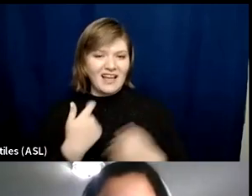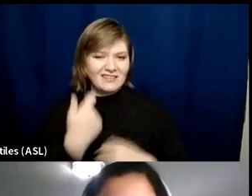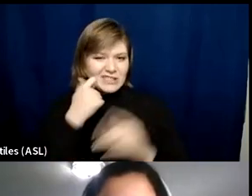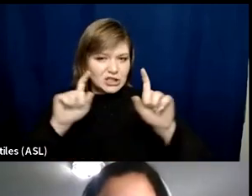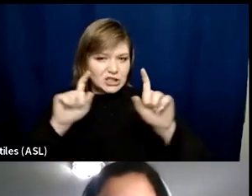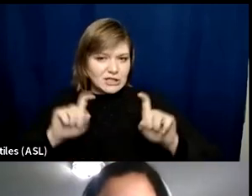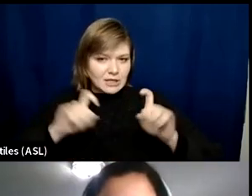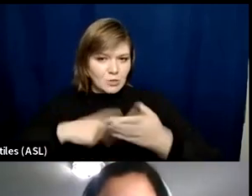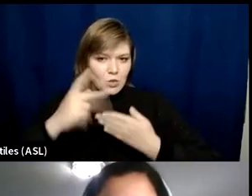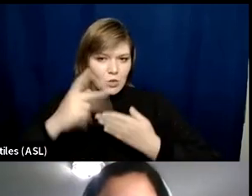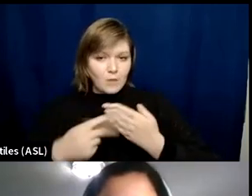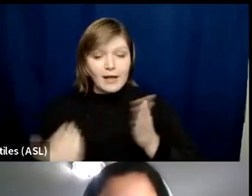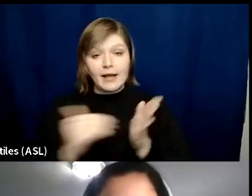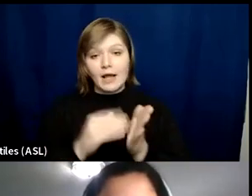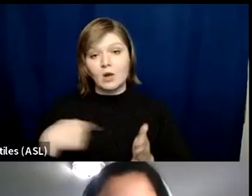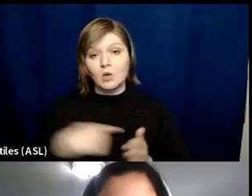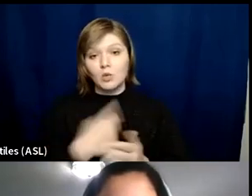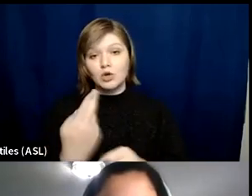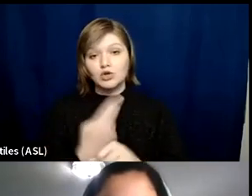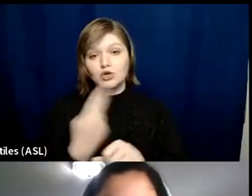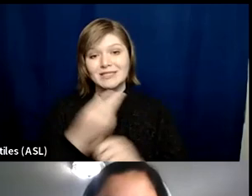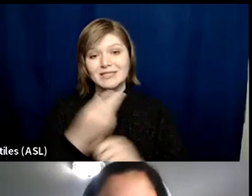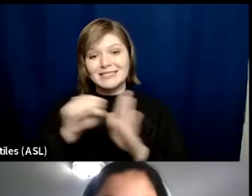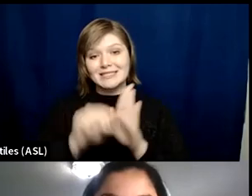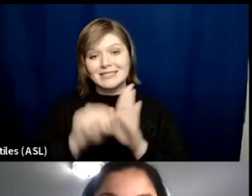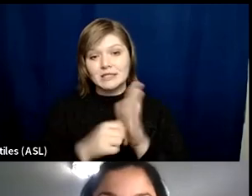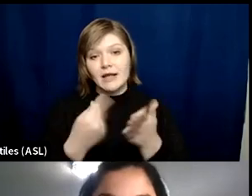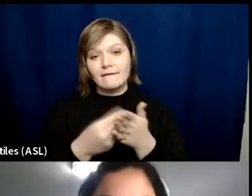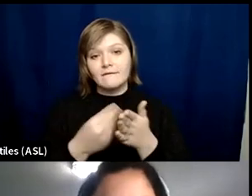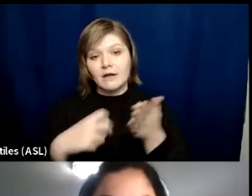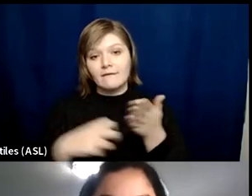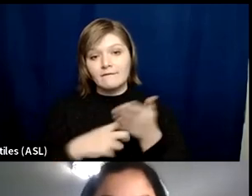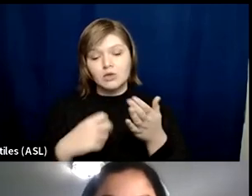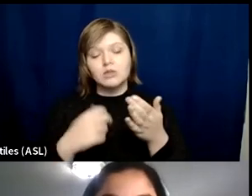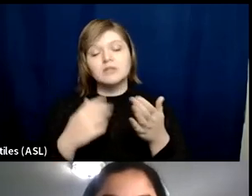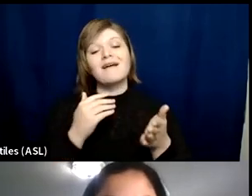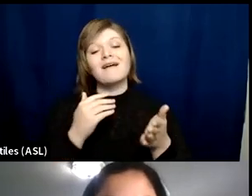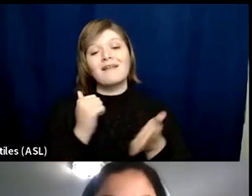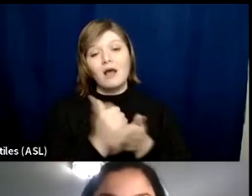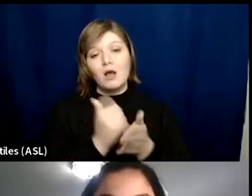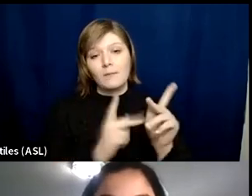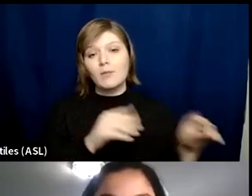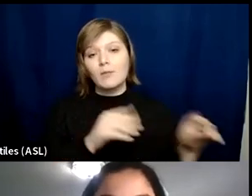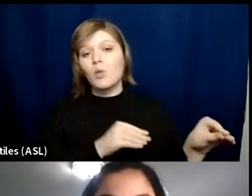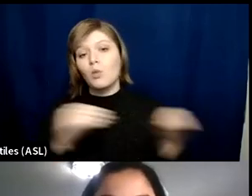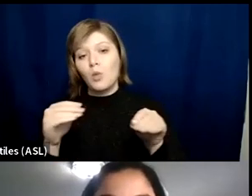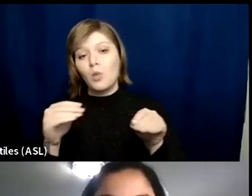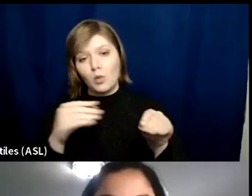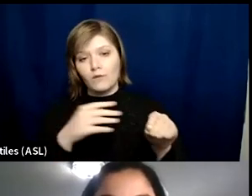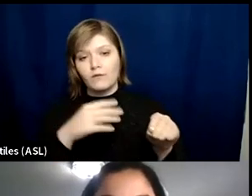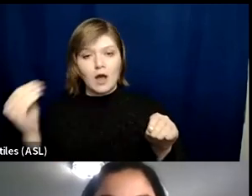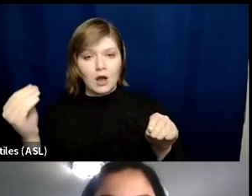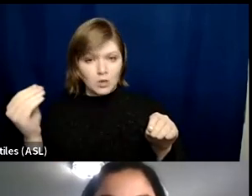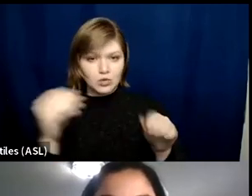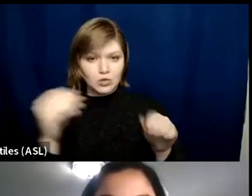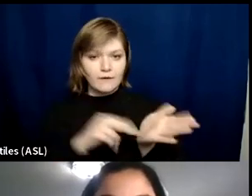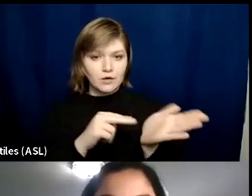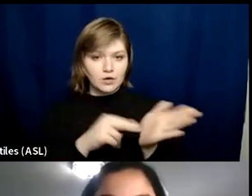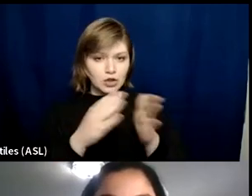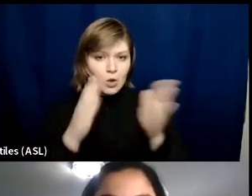Zoom platform but please go ahead and enter more of them in that area and we will try to answer as many as we can during the session.